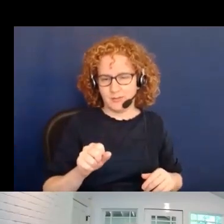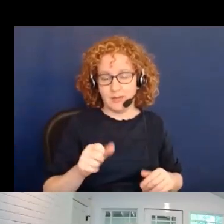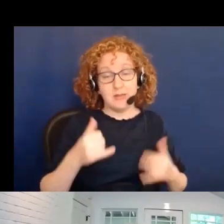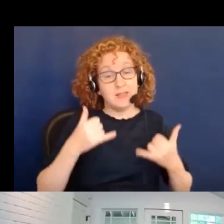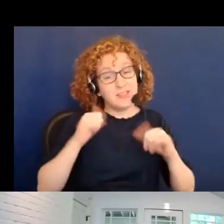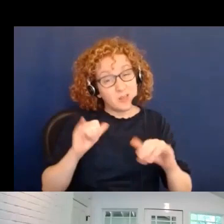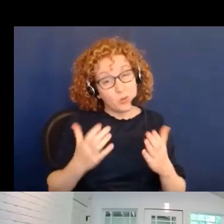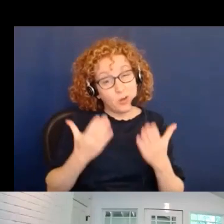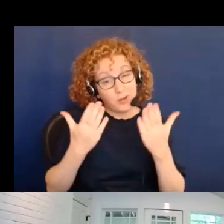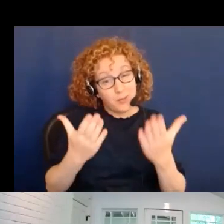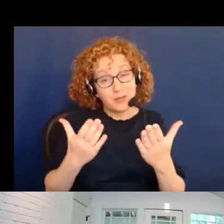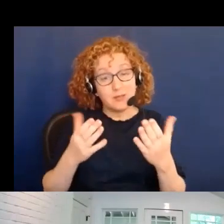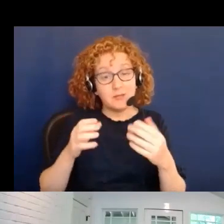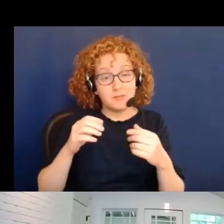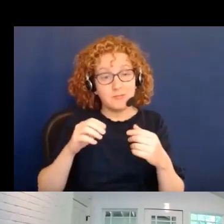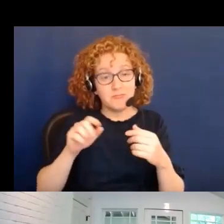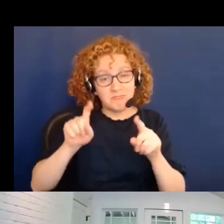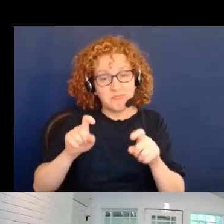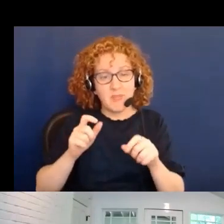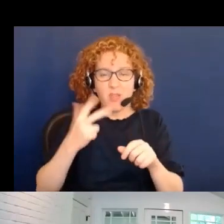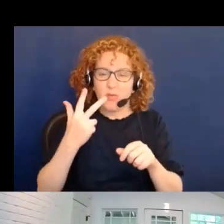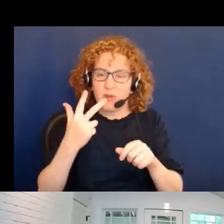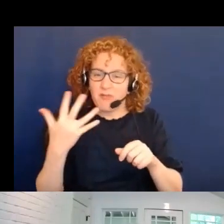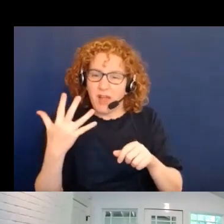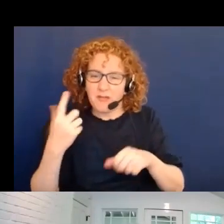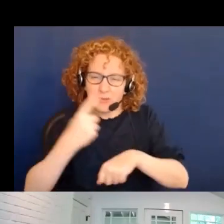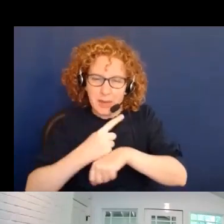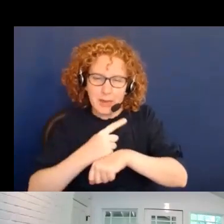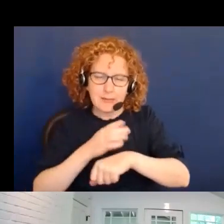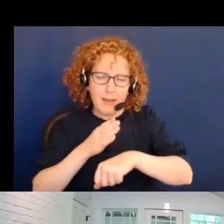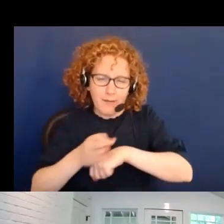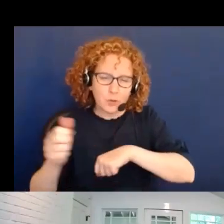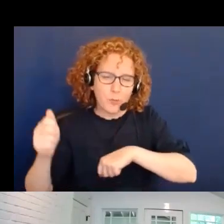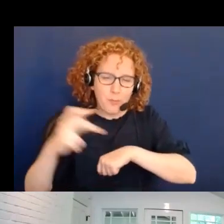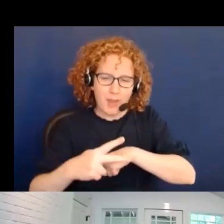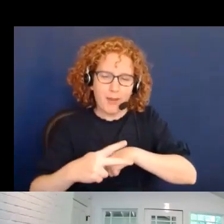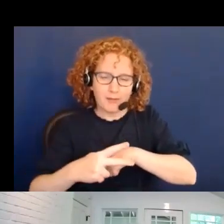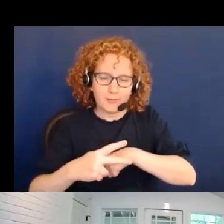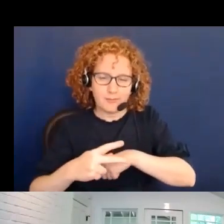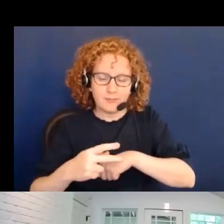they get tested three to five days after returning from travel next slide please